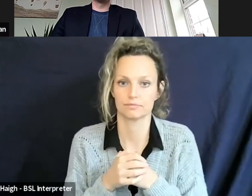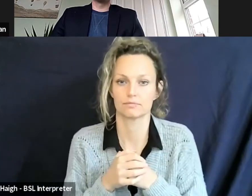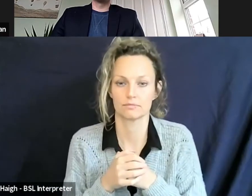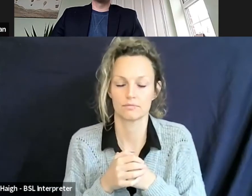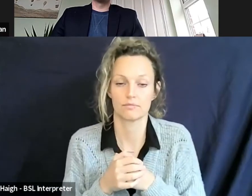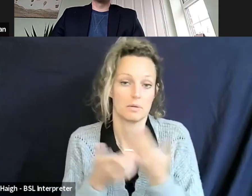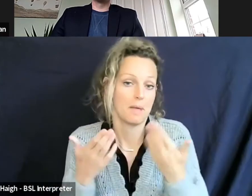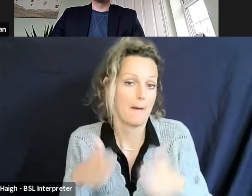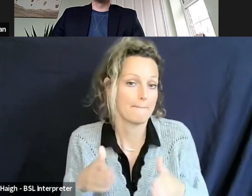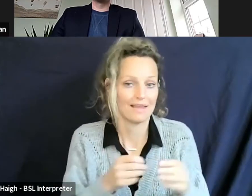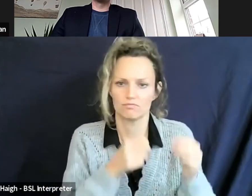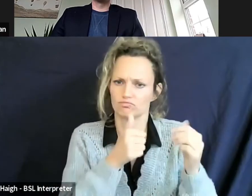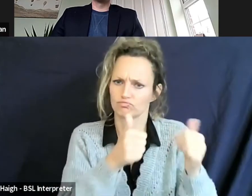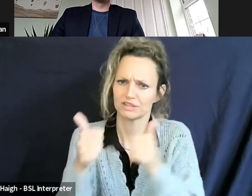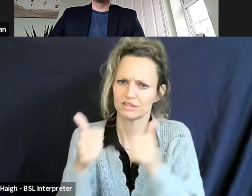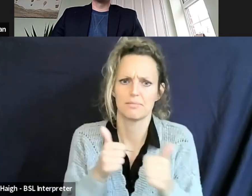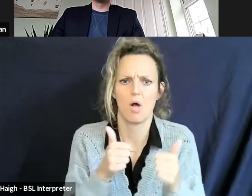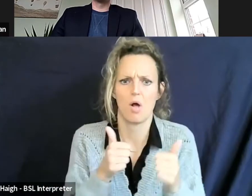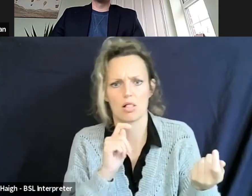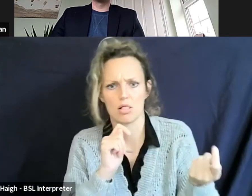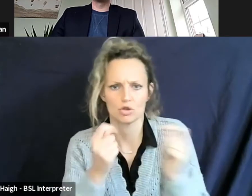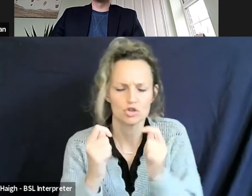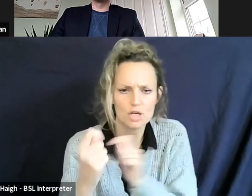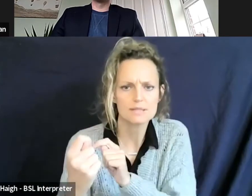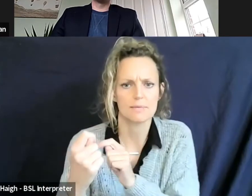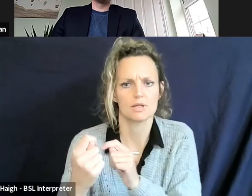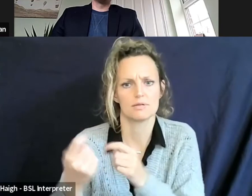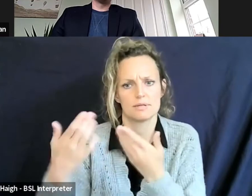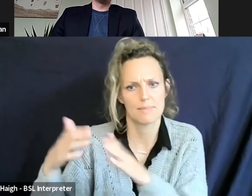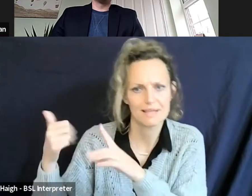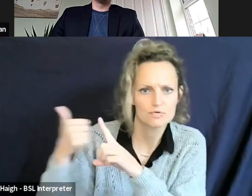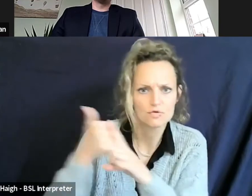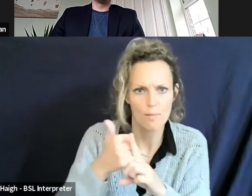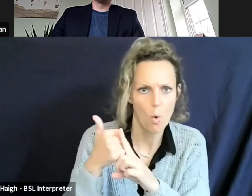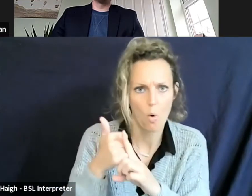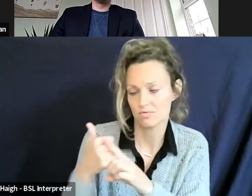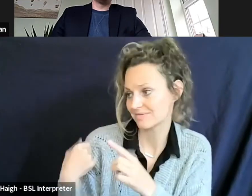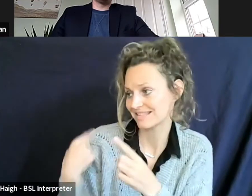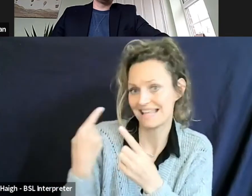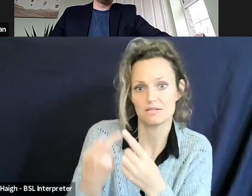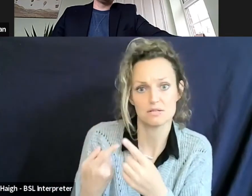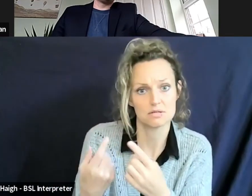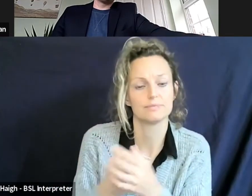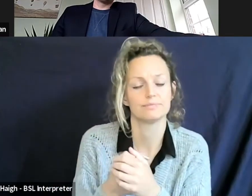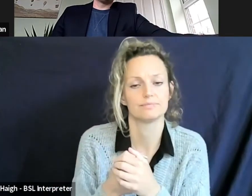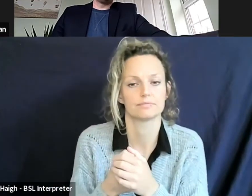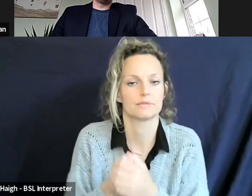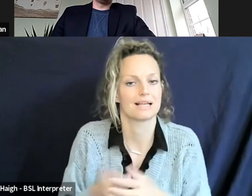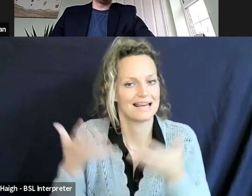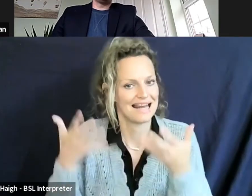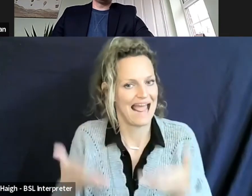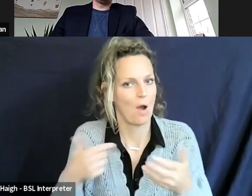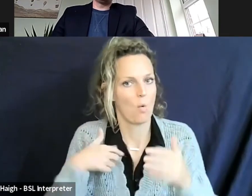A couple of barriers in between, but I have completed an apprenticeship last year, HR apprenticeship.